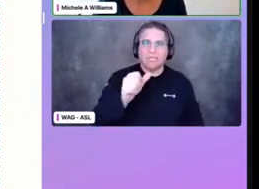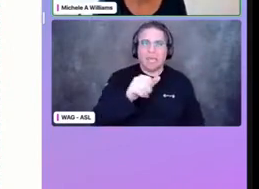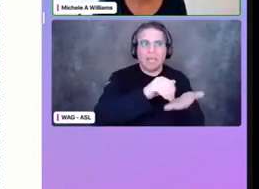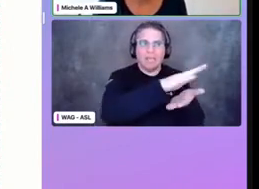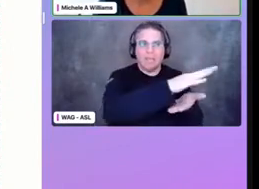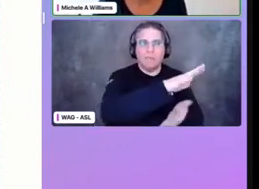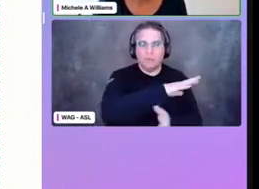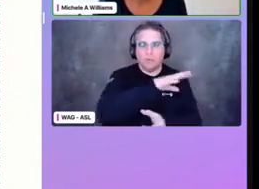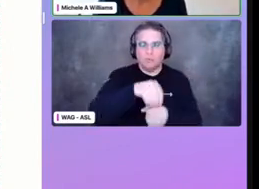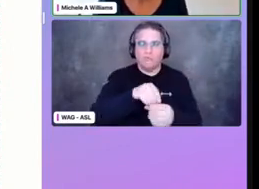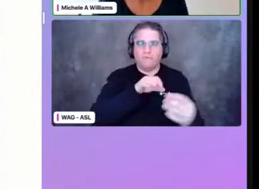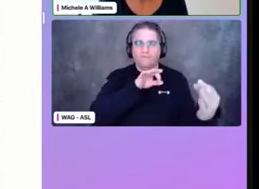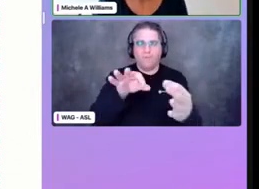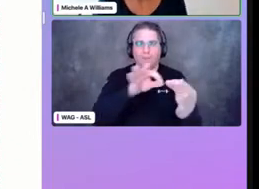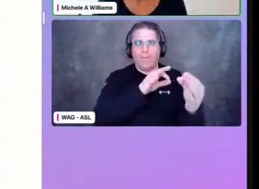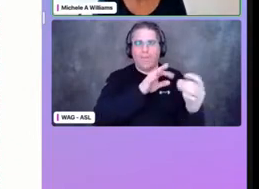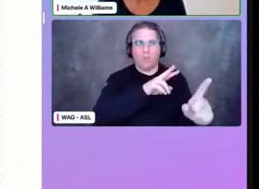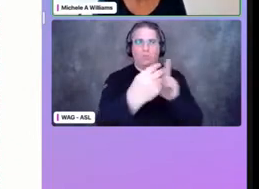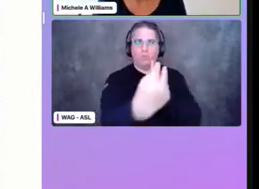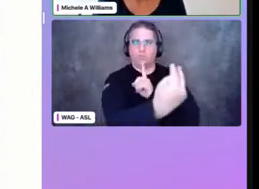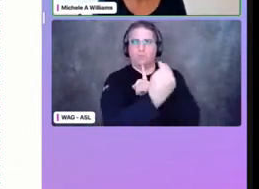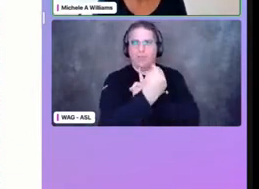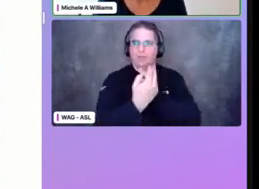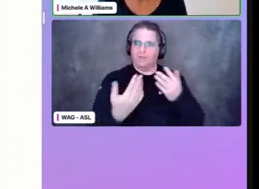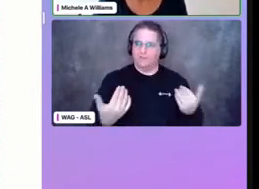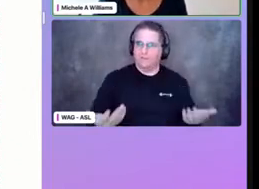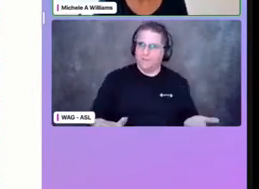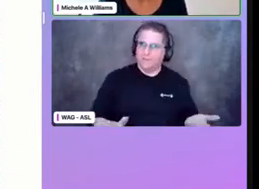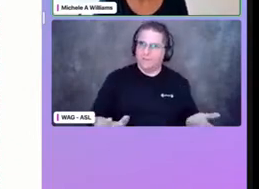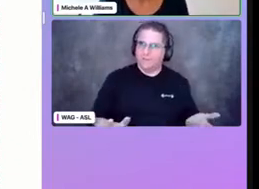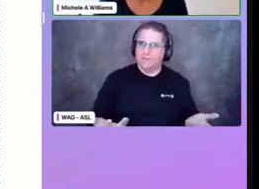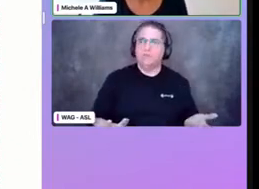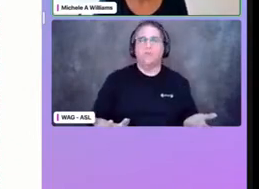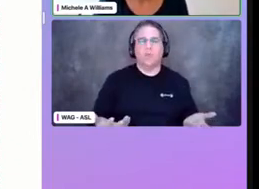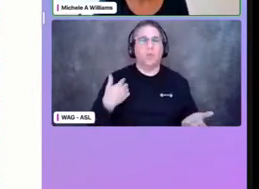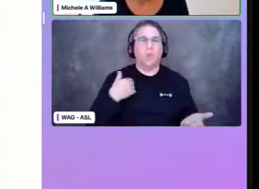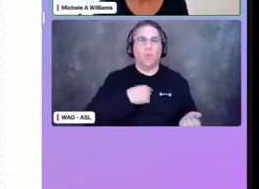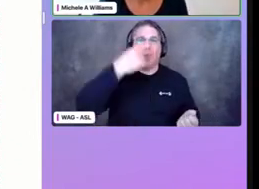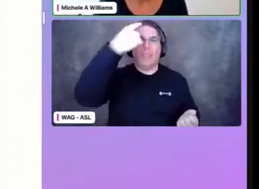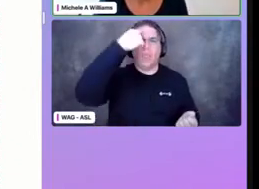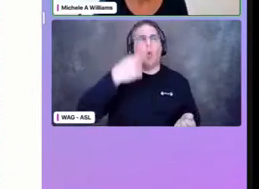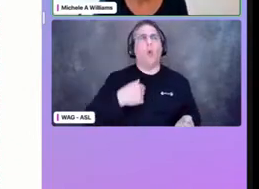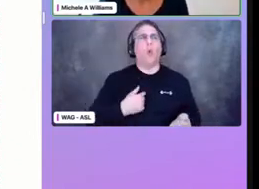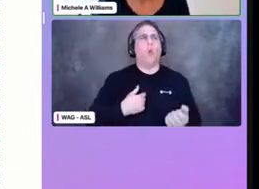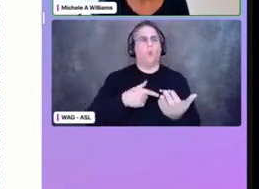quicks having a disability should not override the same